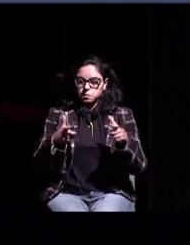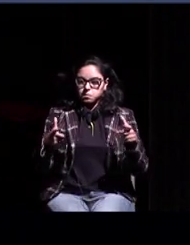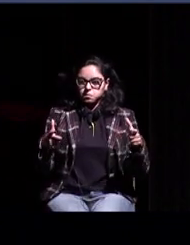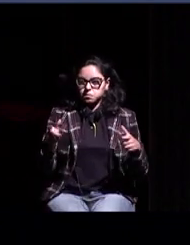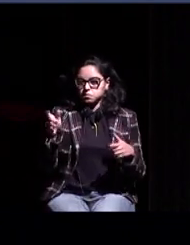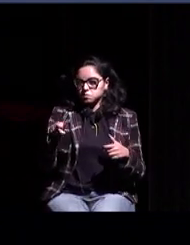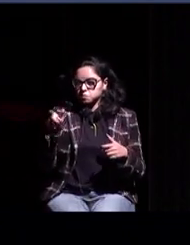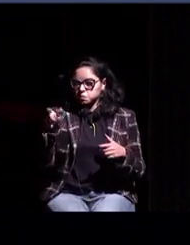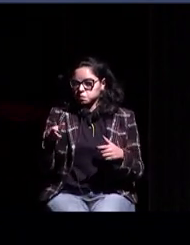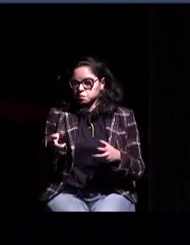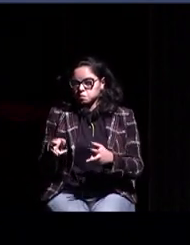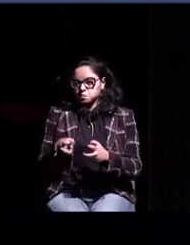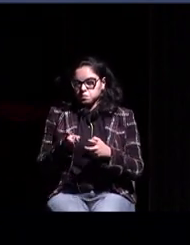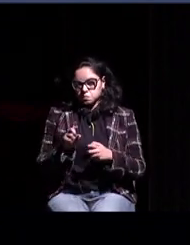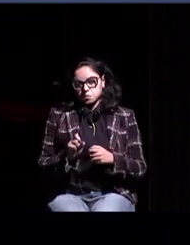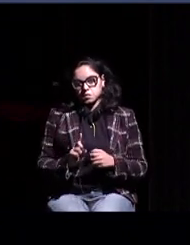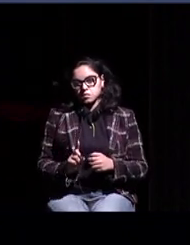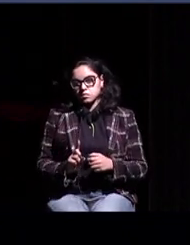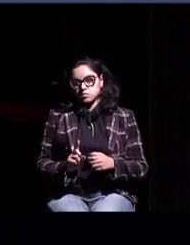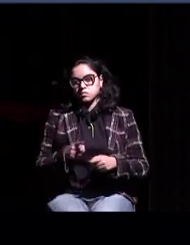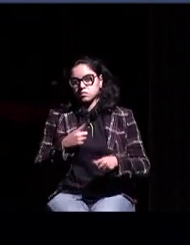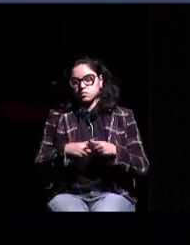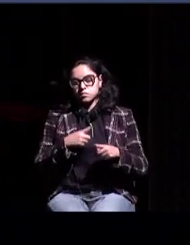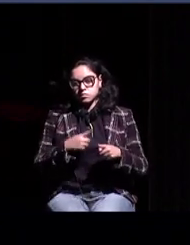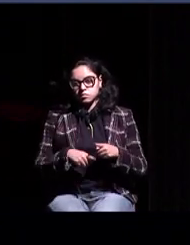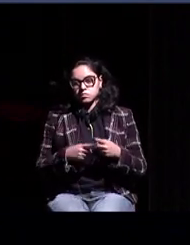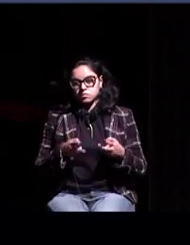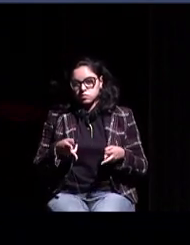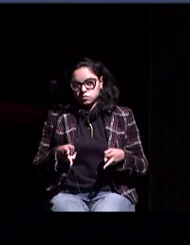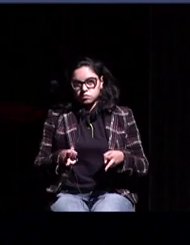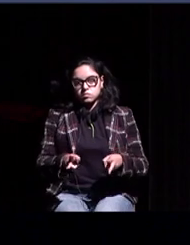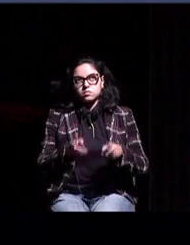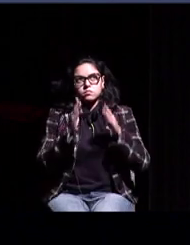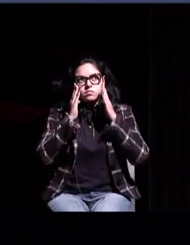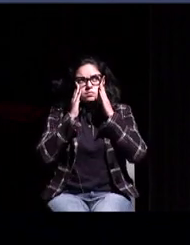as we begin to consider them as natural.